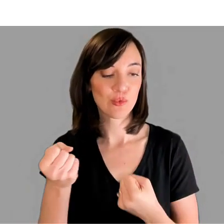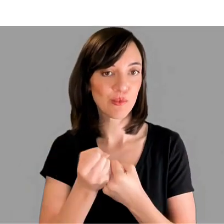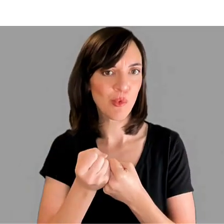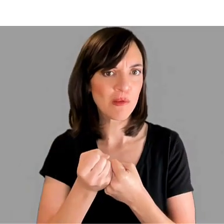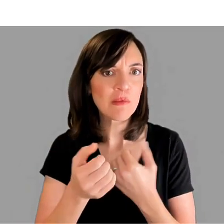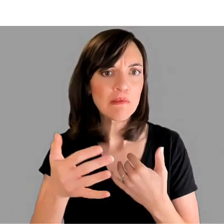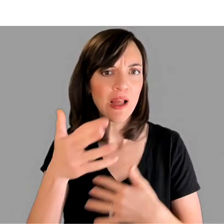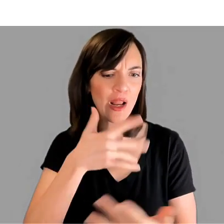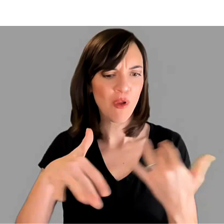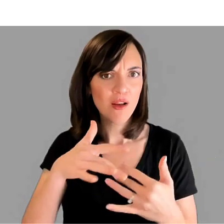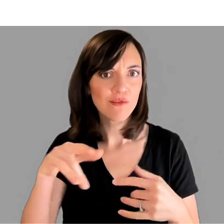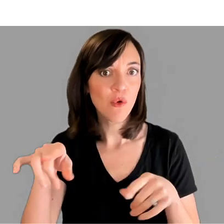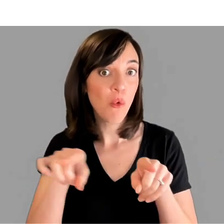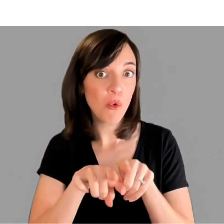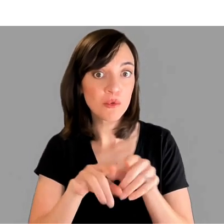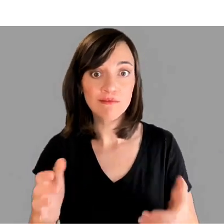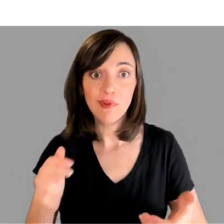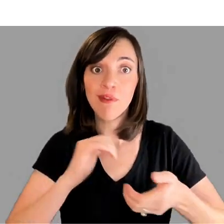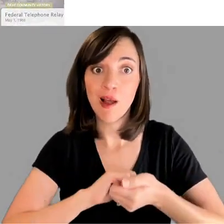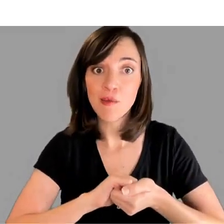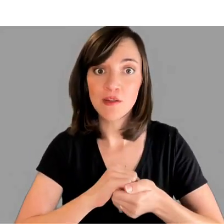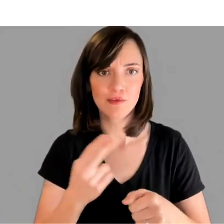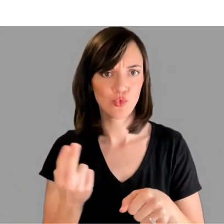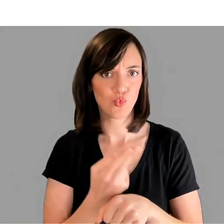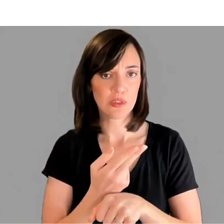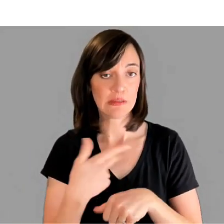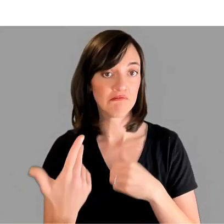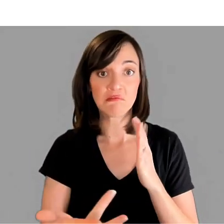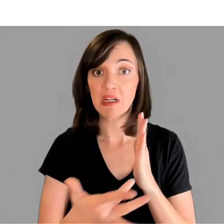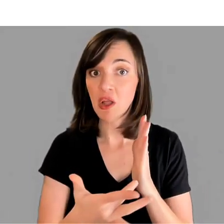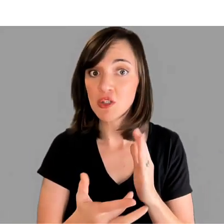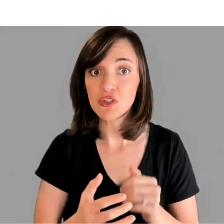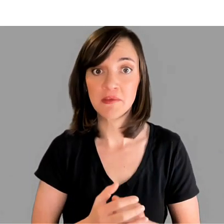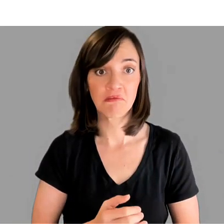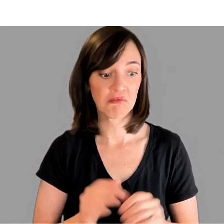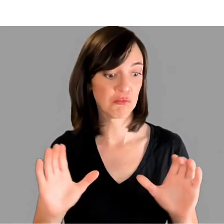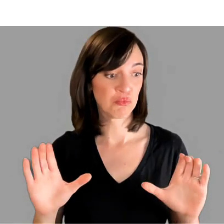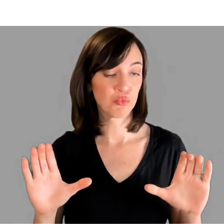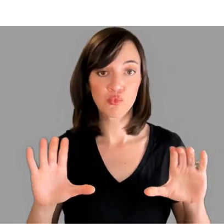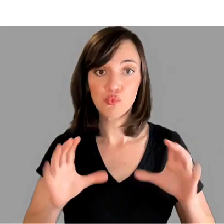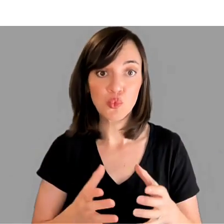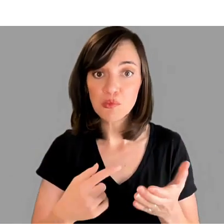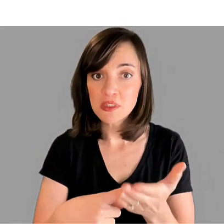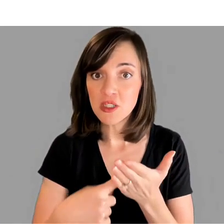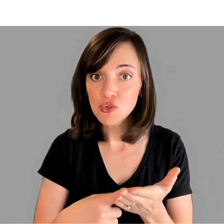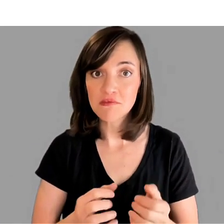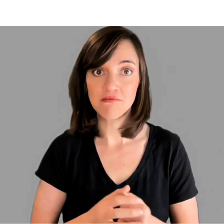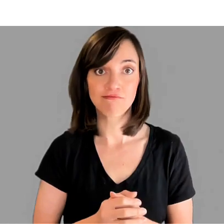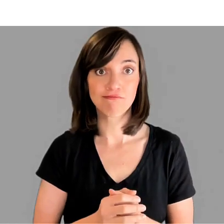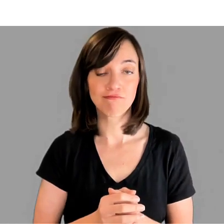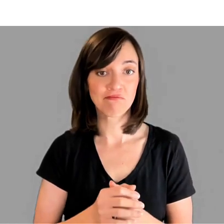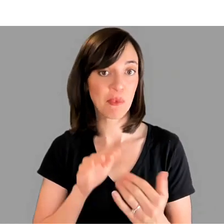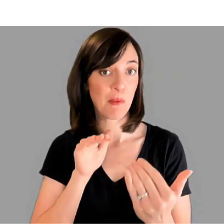Scaffolded supports can also be interactive or collaborative using technology, group discussions,